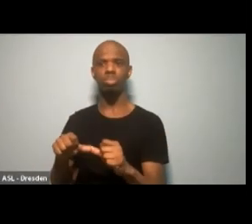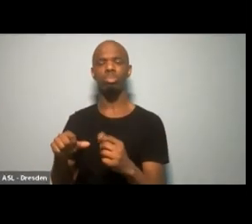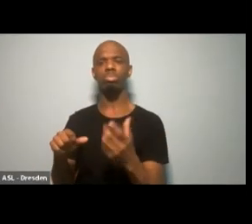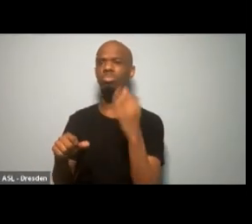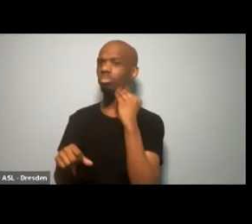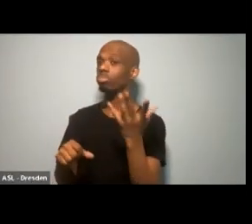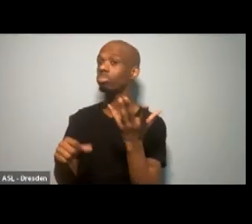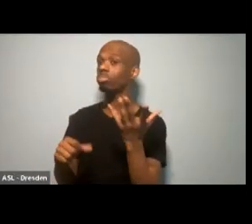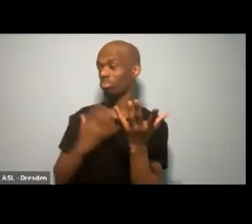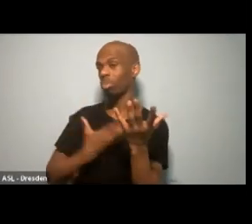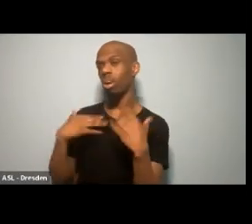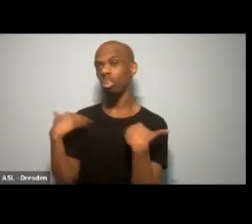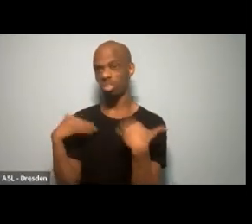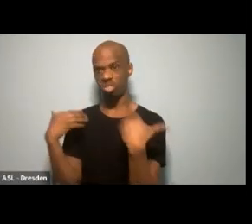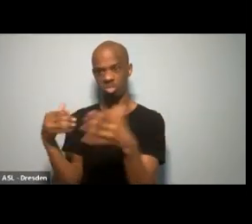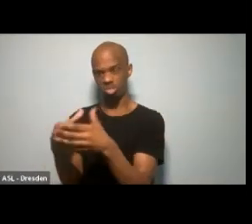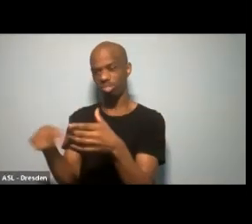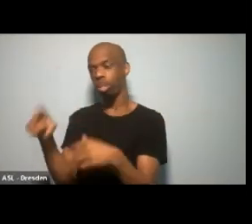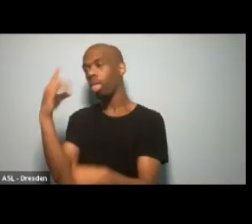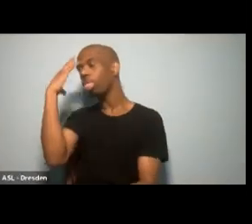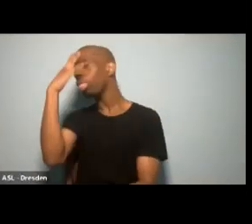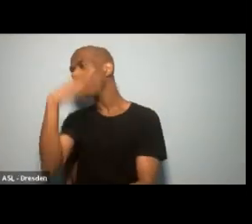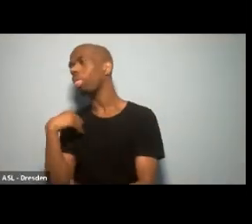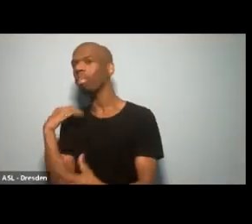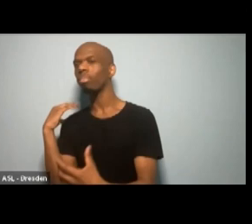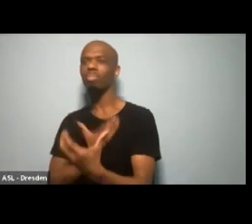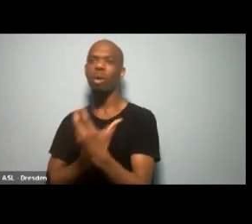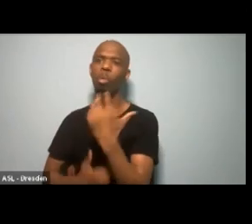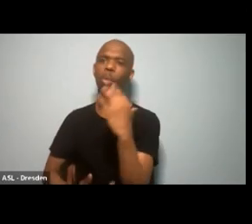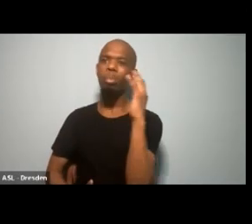have been exposed to this, and they're excited.